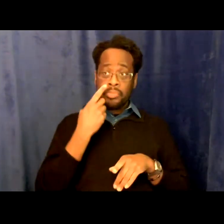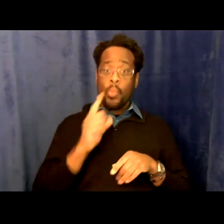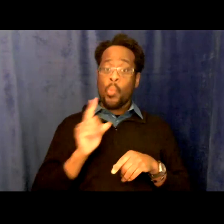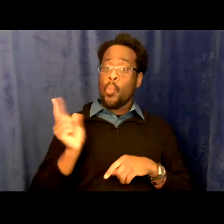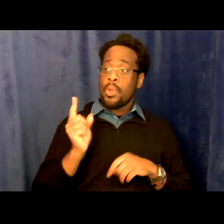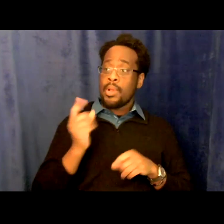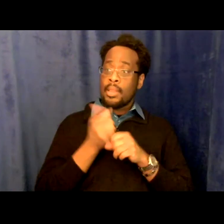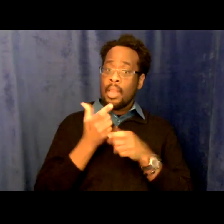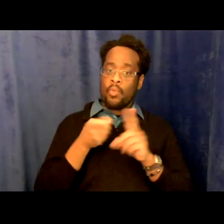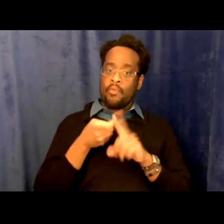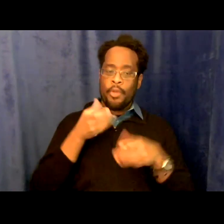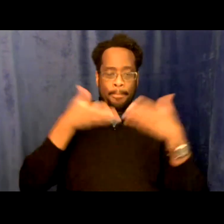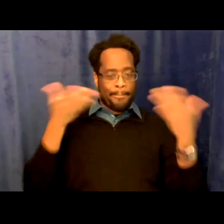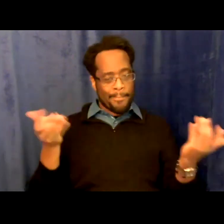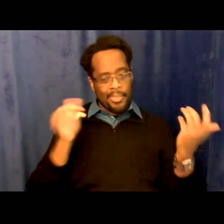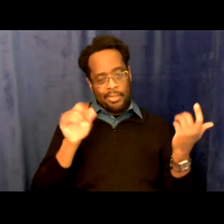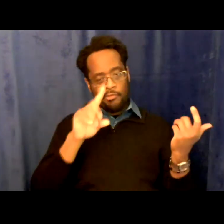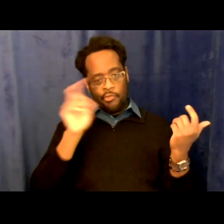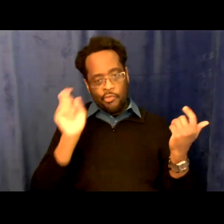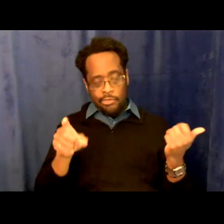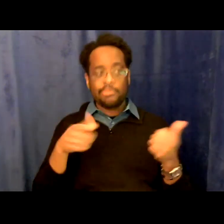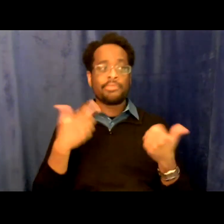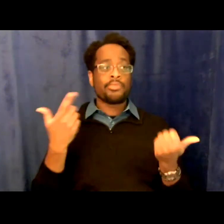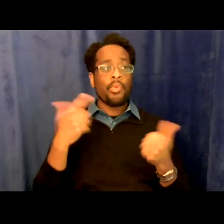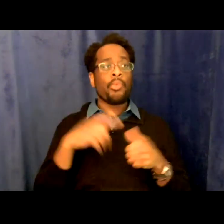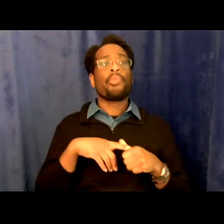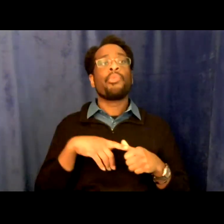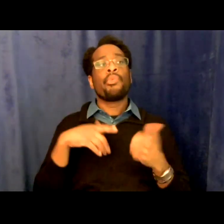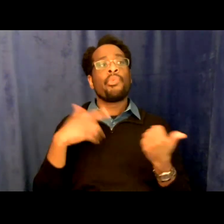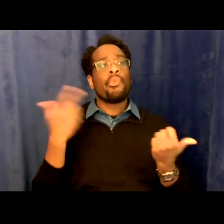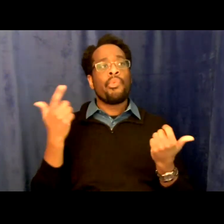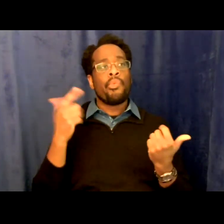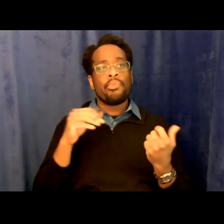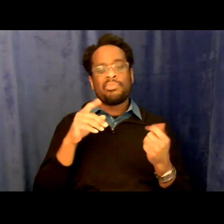and spread children would they get their language from that's a good question